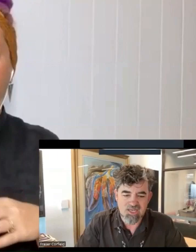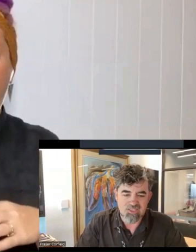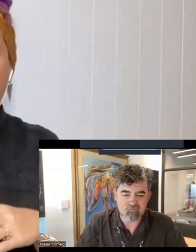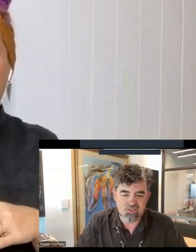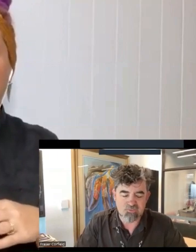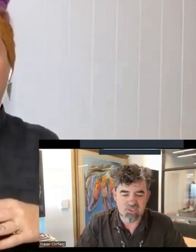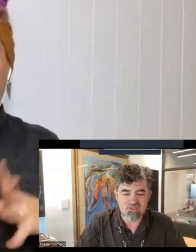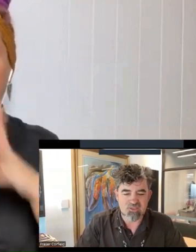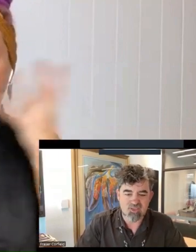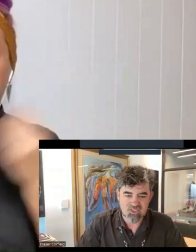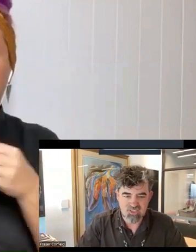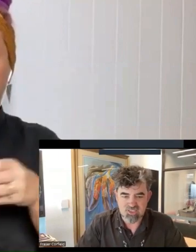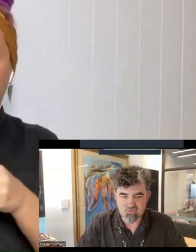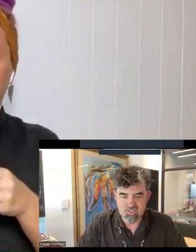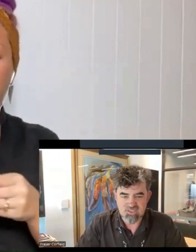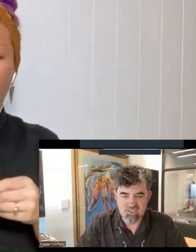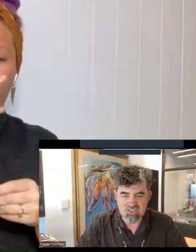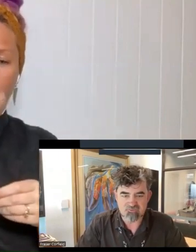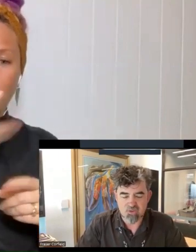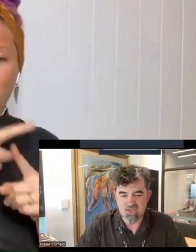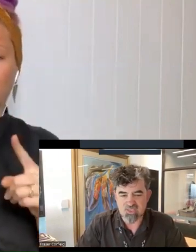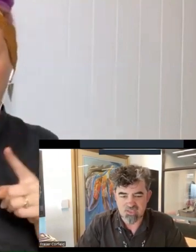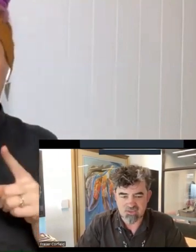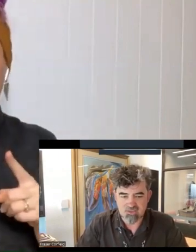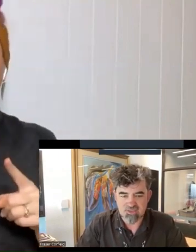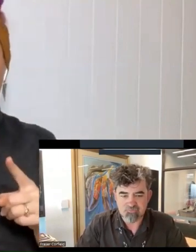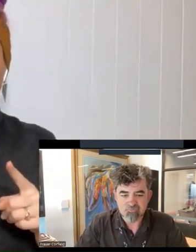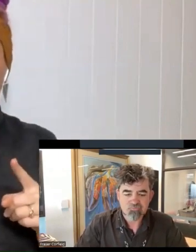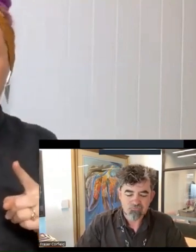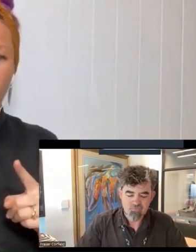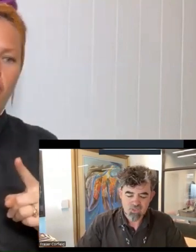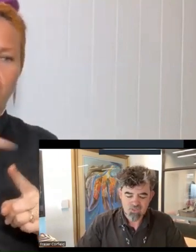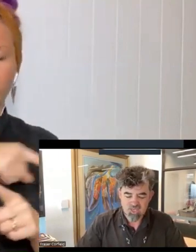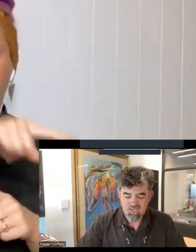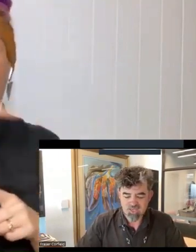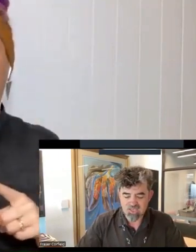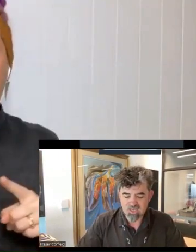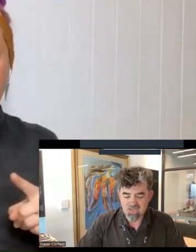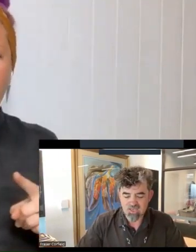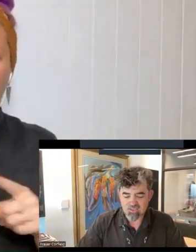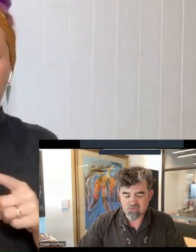aged between 13 and 26 from around the country. They the